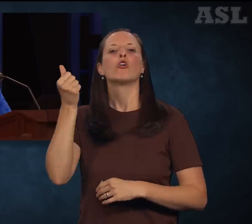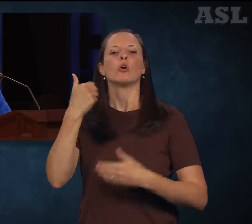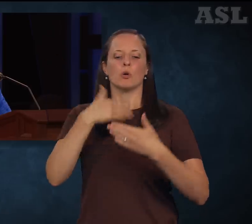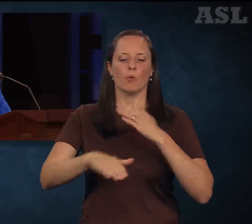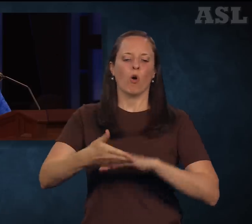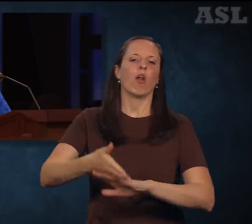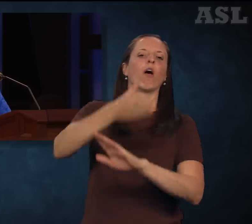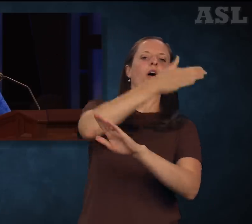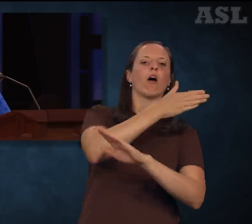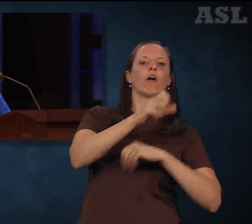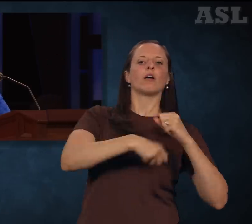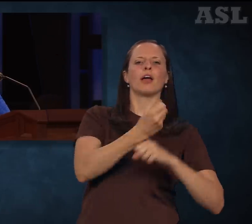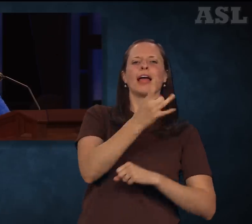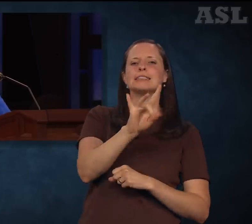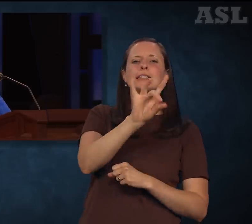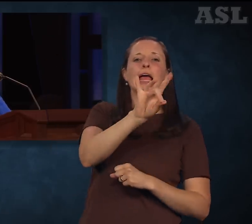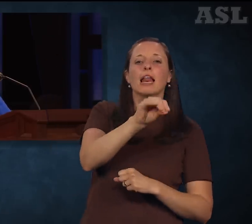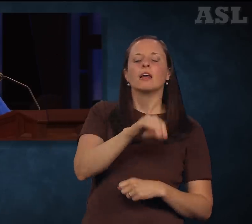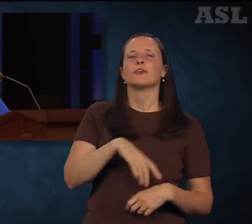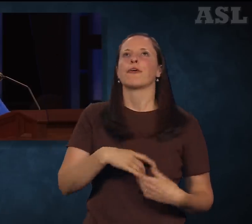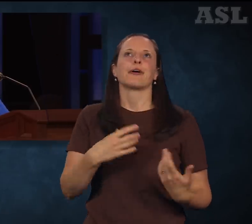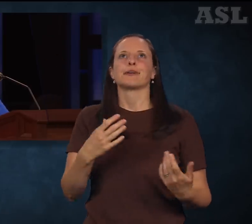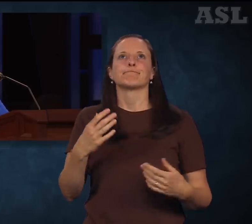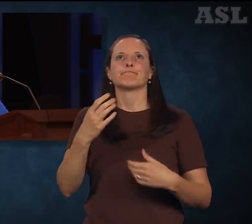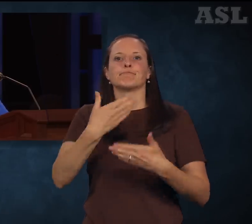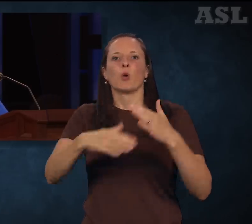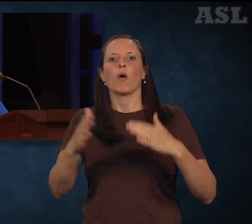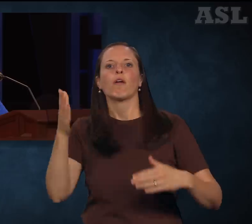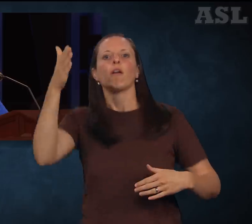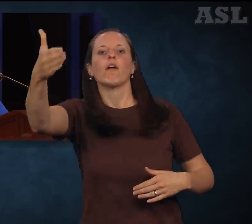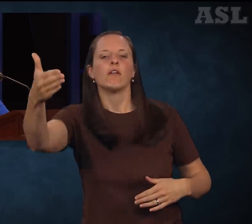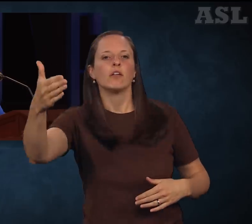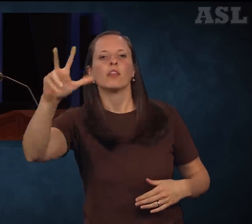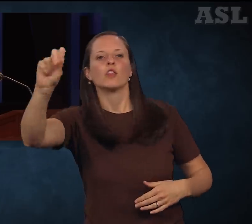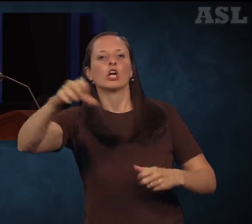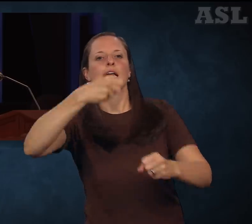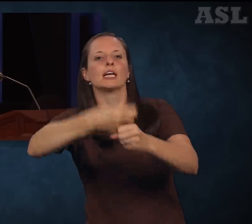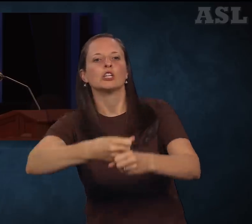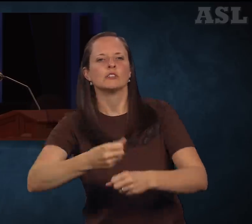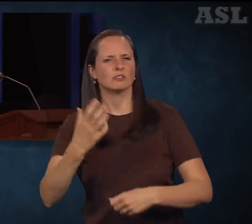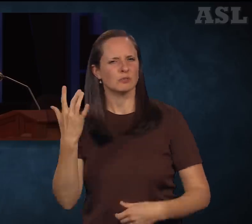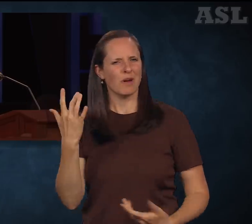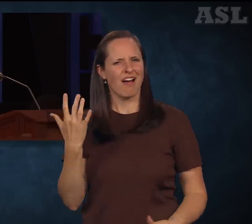WHY WERE YOU NOT BORN BACK IN